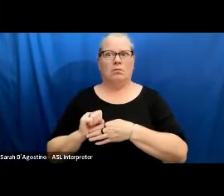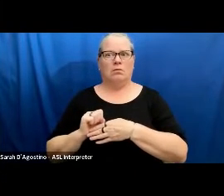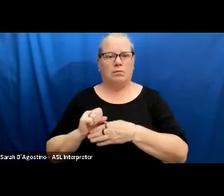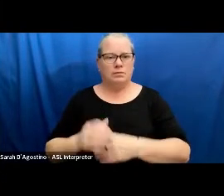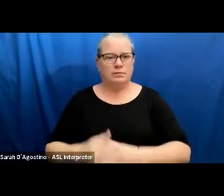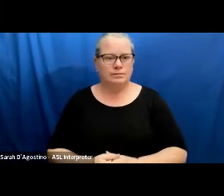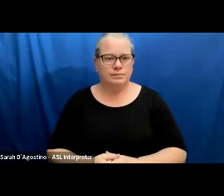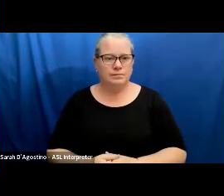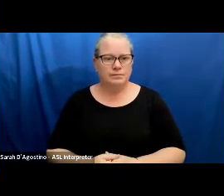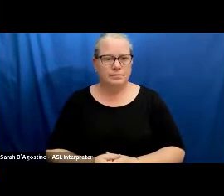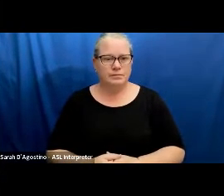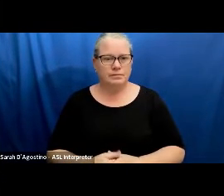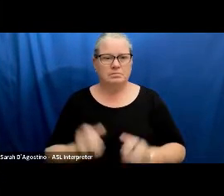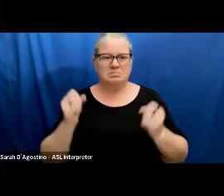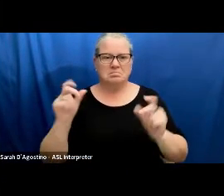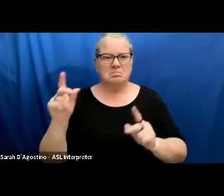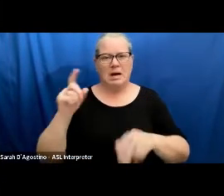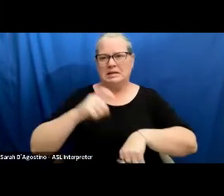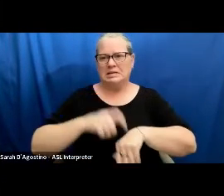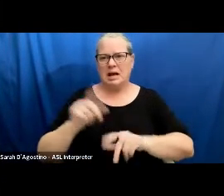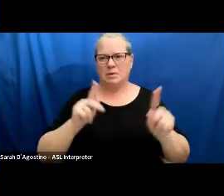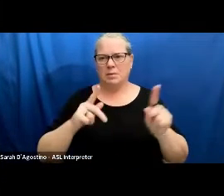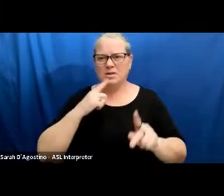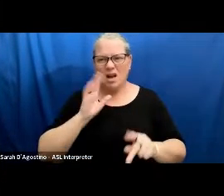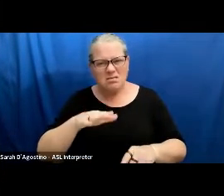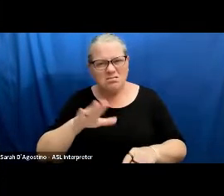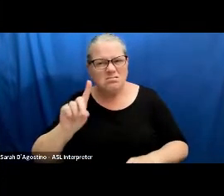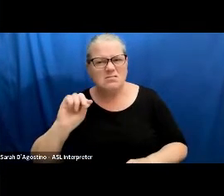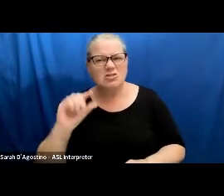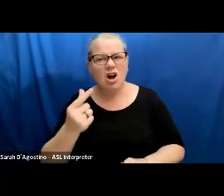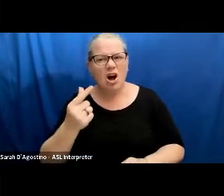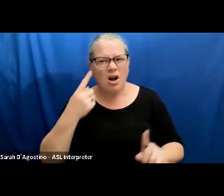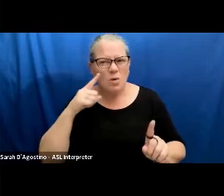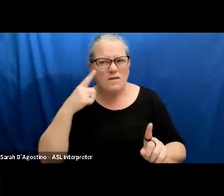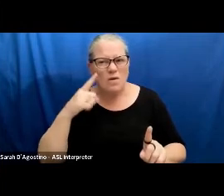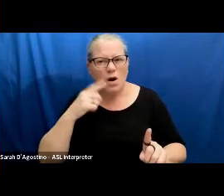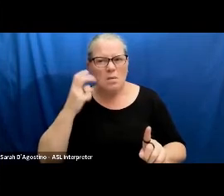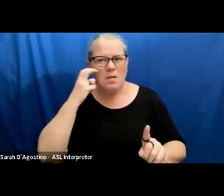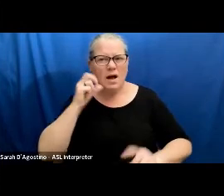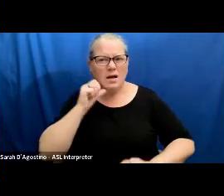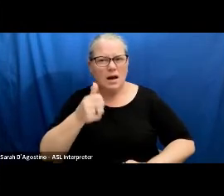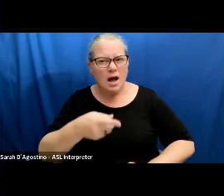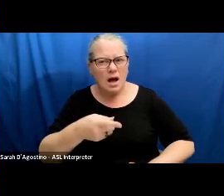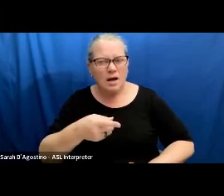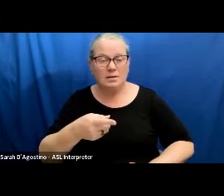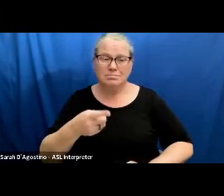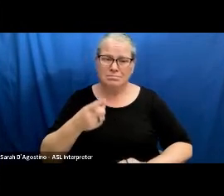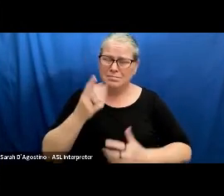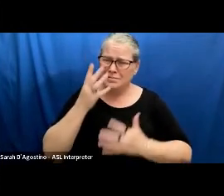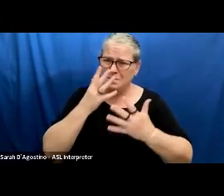say why do you have that dog you're not blind it's embarrassing they're singling me out